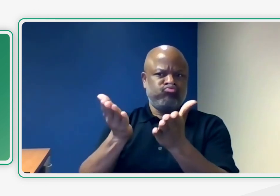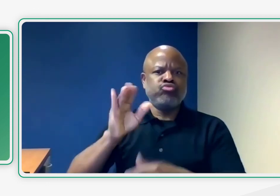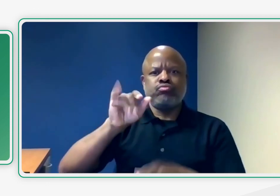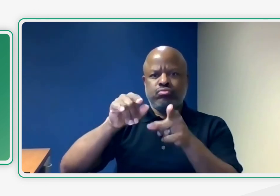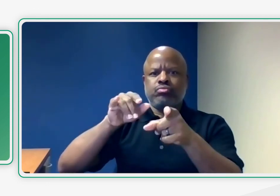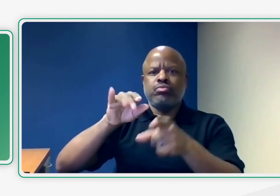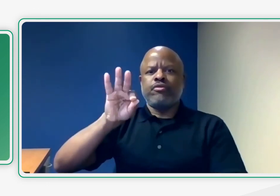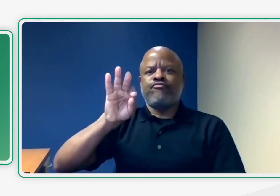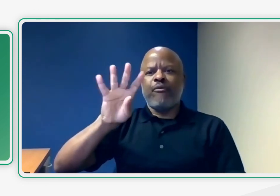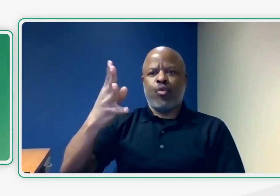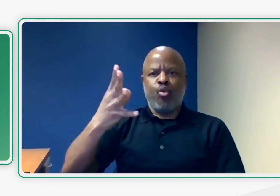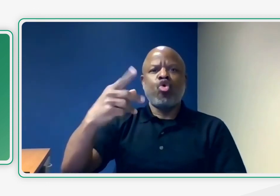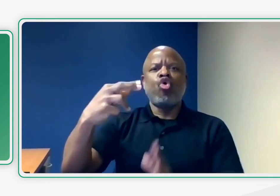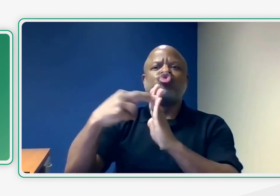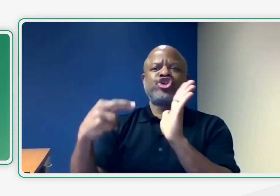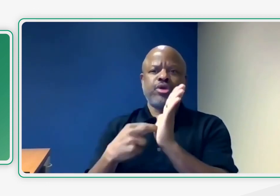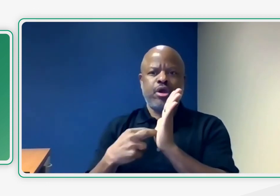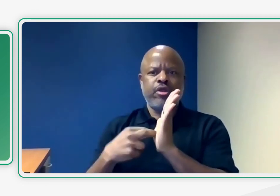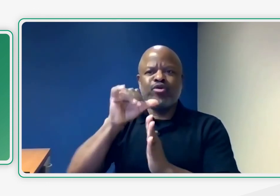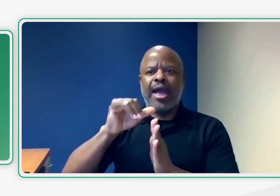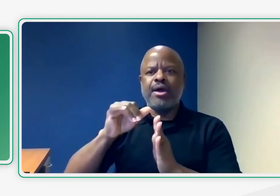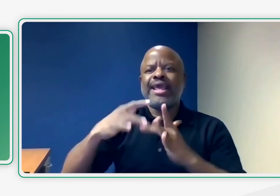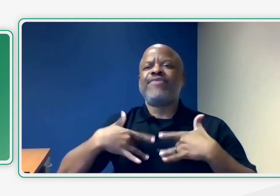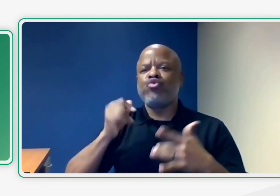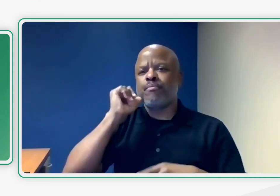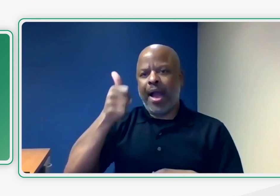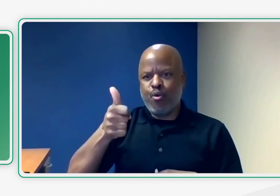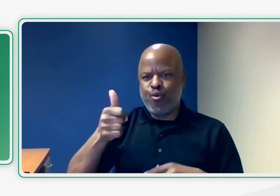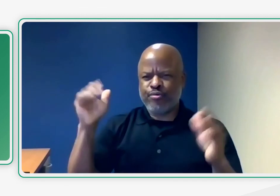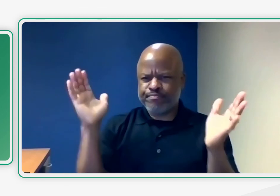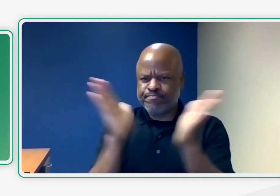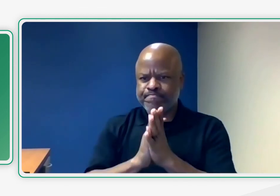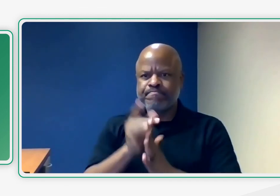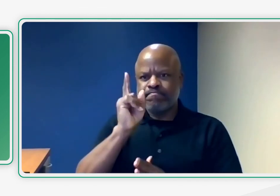encourage you to go. Again, it's 1-2. It starts on February 4th. So you can